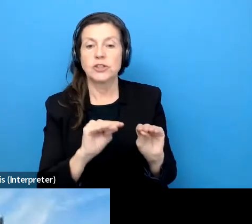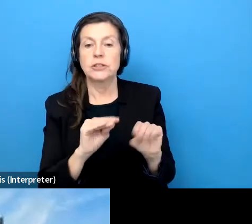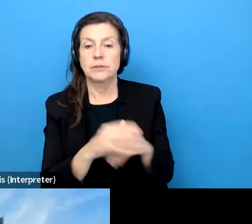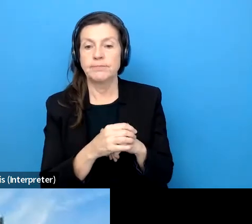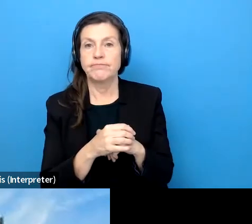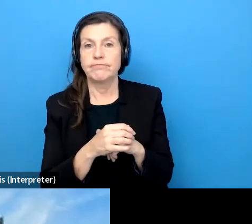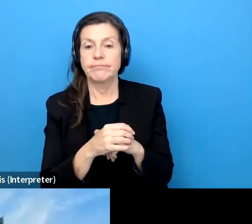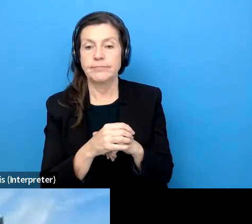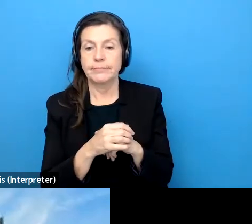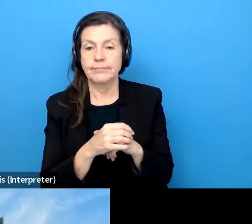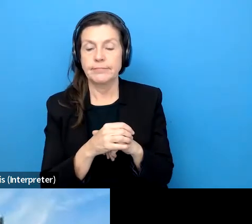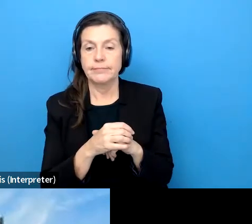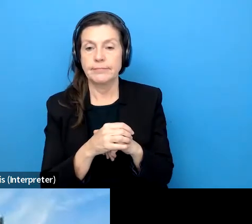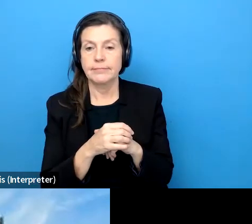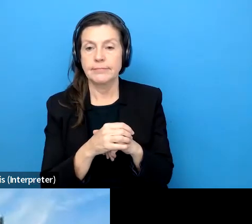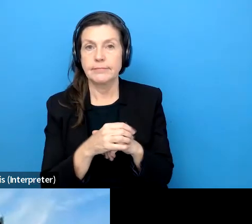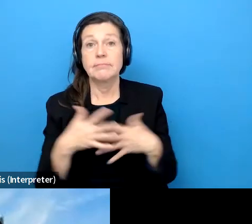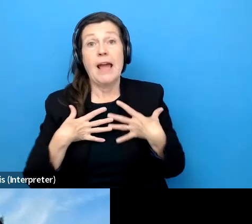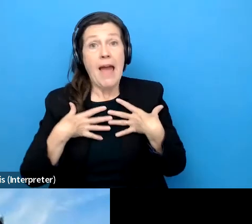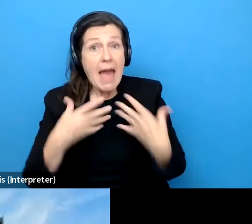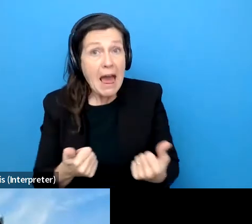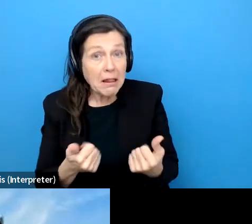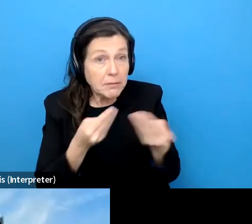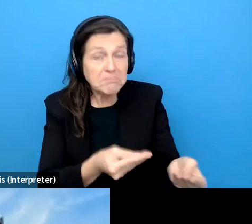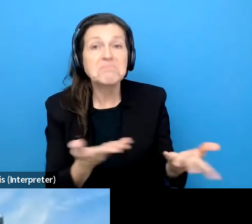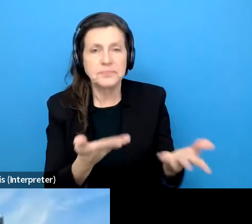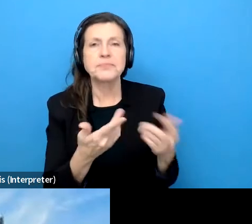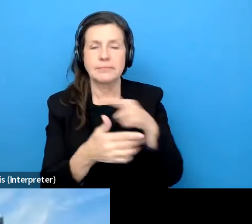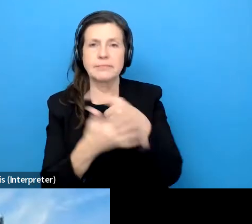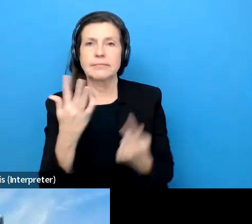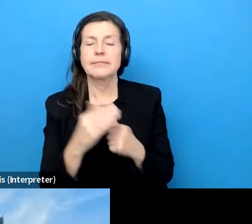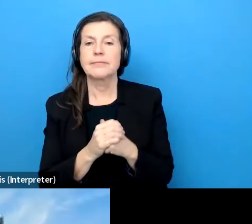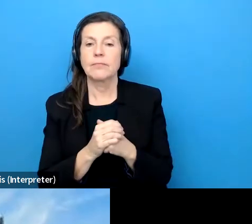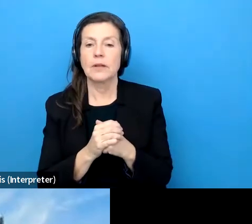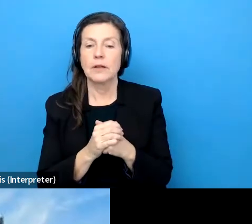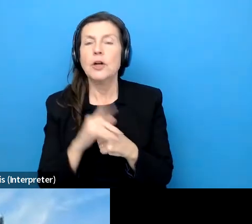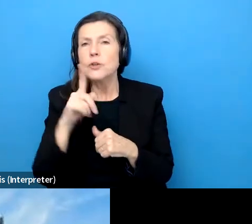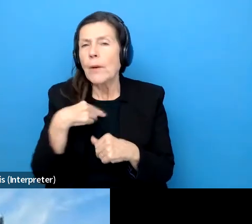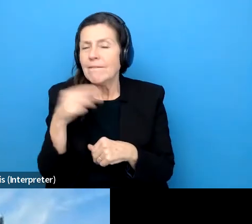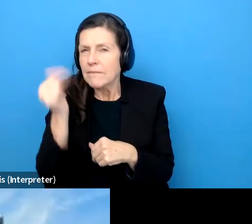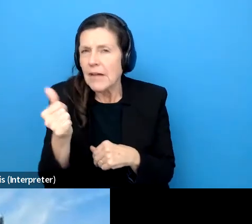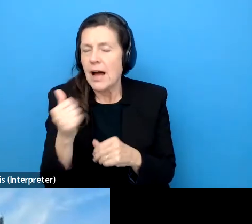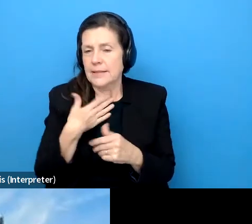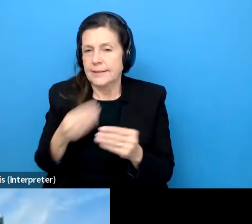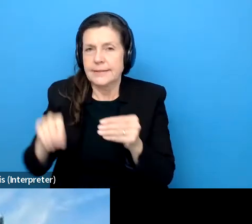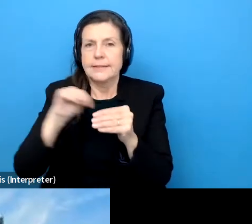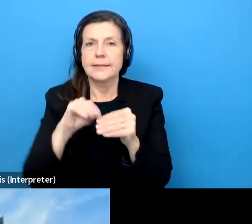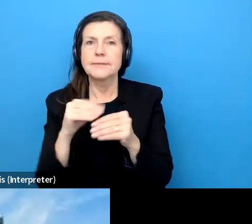But the EU is doing now, to wrap up very quickly, I'd like to mention two actions.